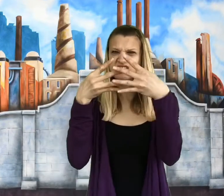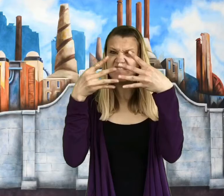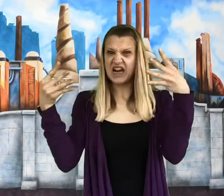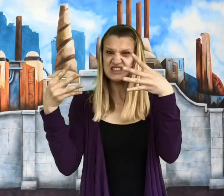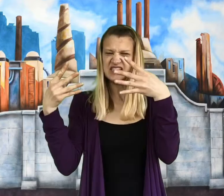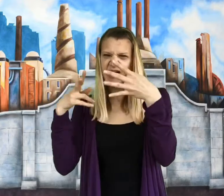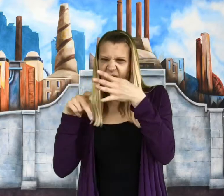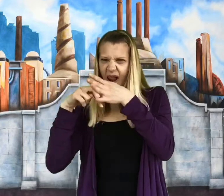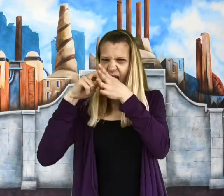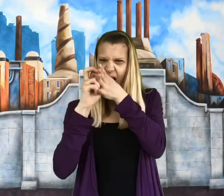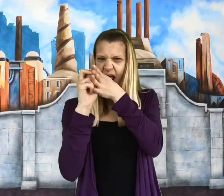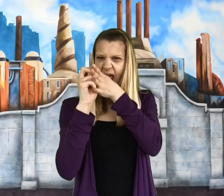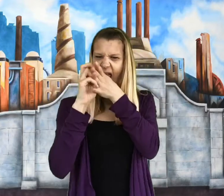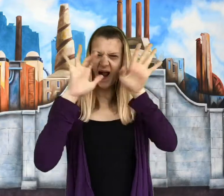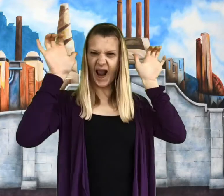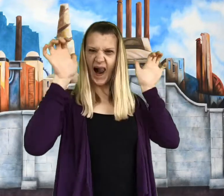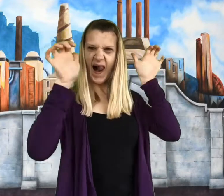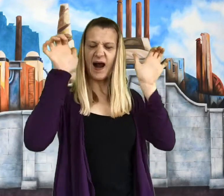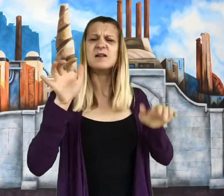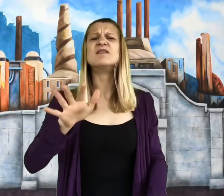hat their parents were having to hold them back by force to prevent them from climbing over the gates.